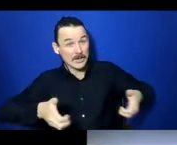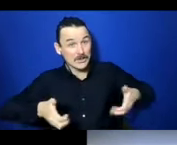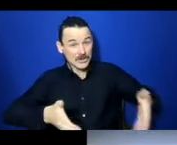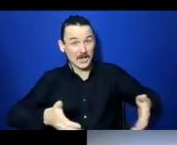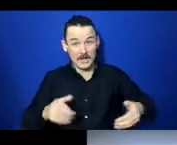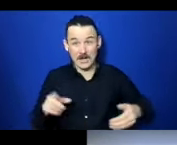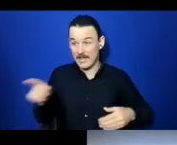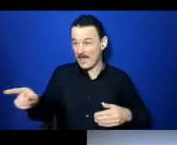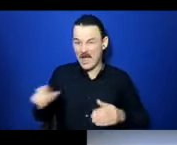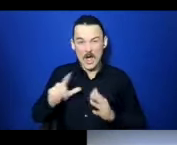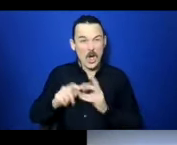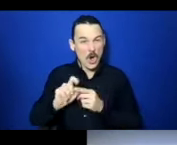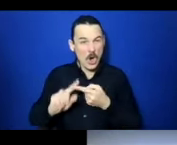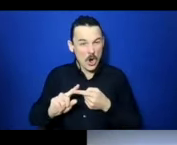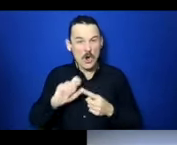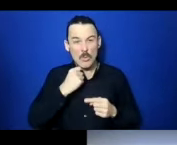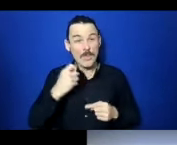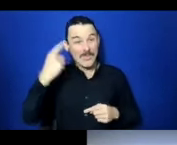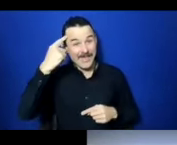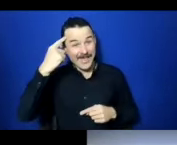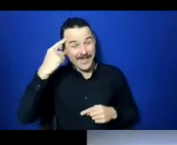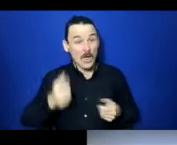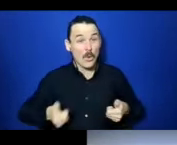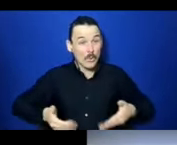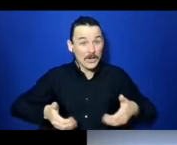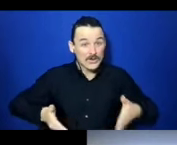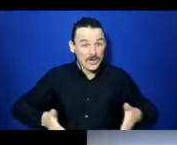big wheel at the back or in the middle and it was going to go a certain direction.